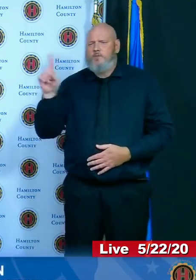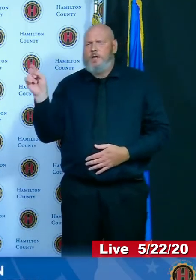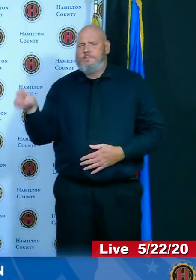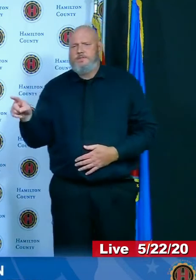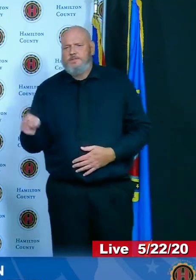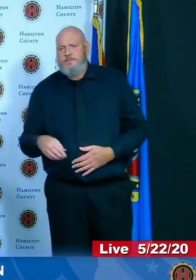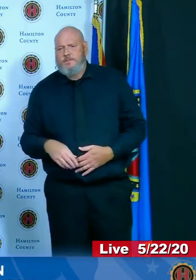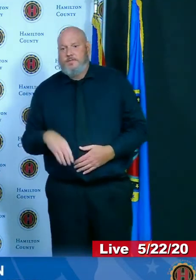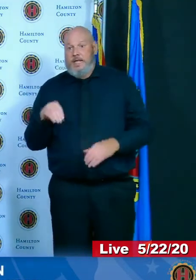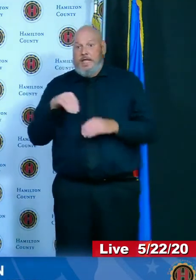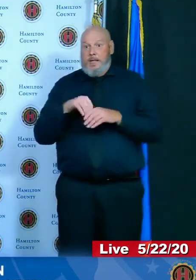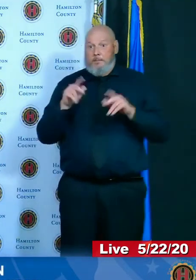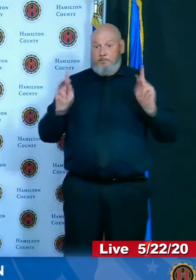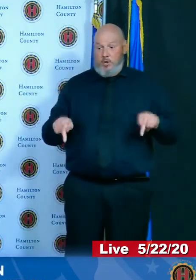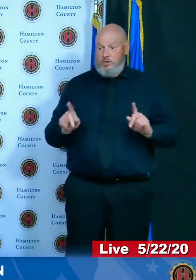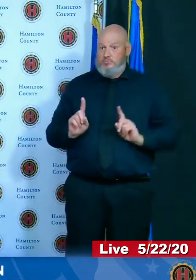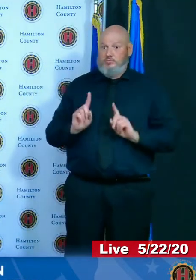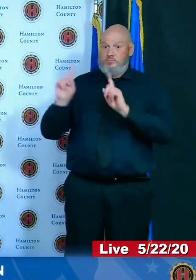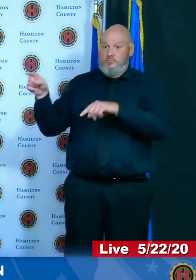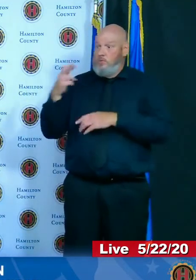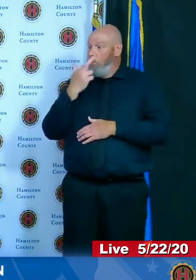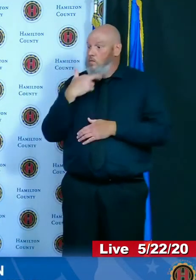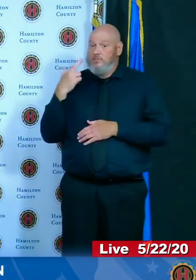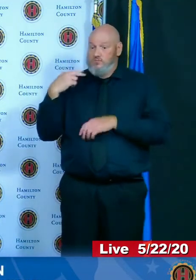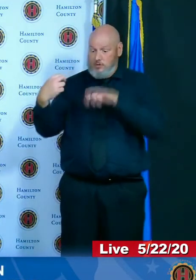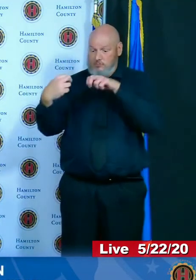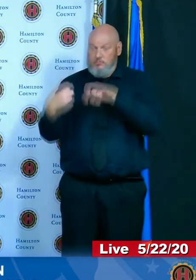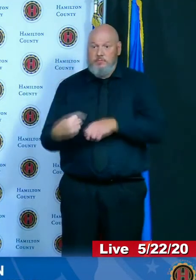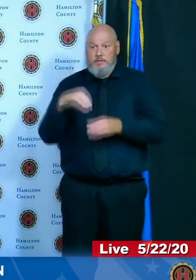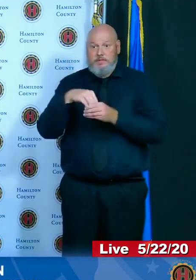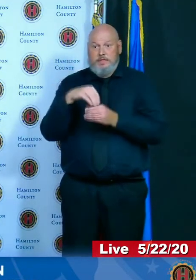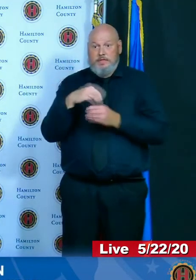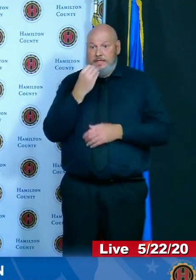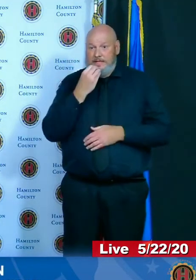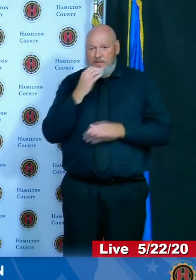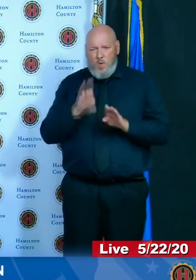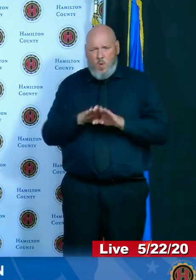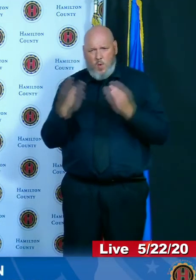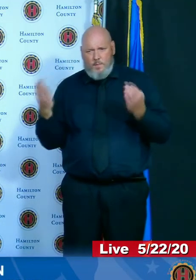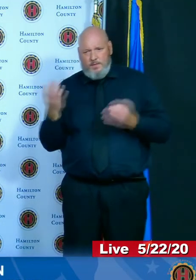up I know we've talked a lot about this go over again your advice to people who